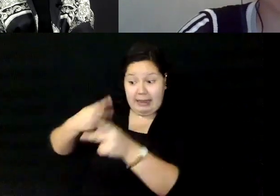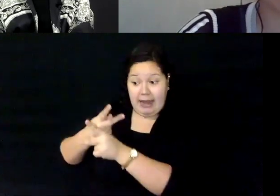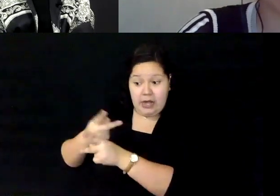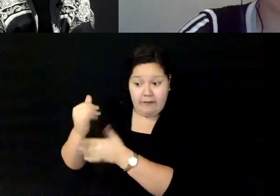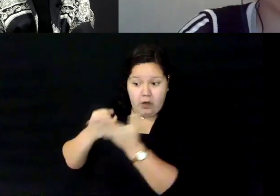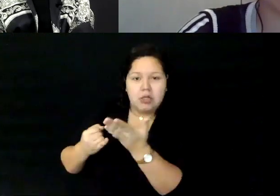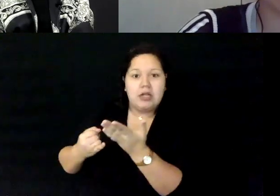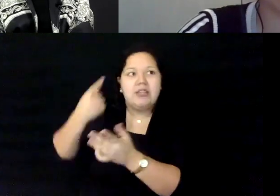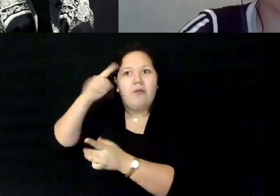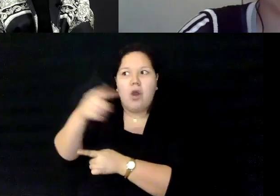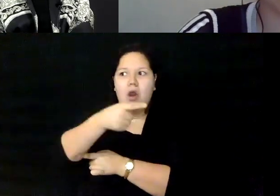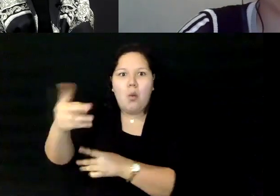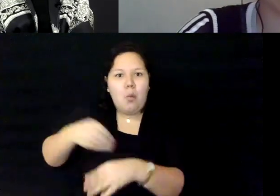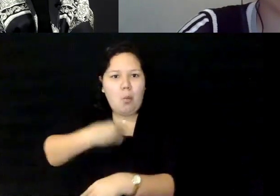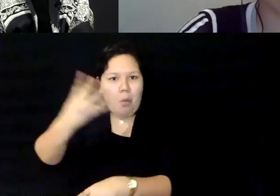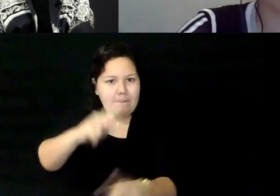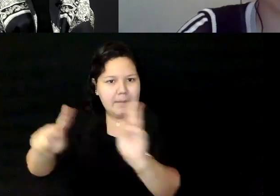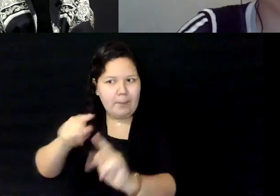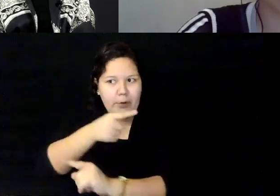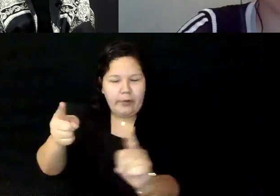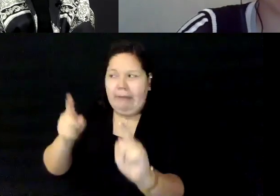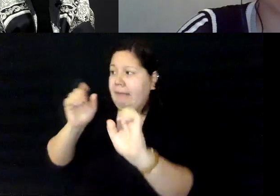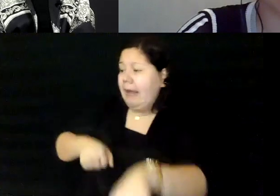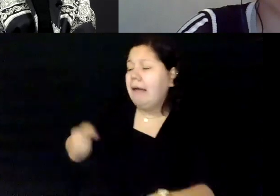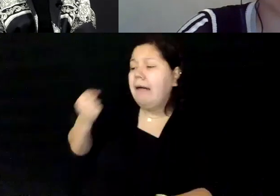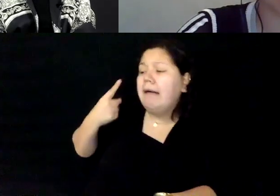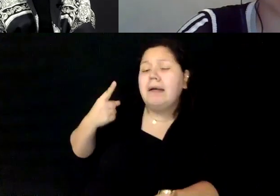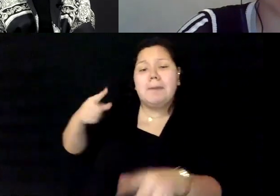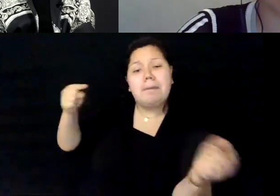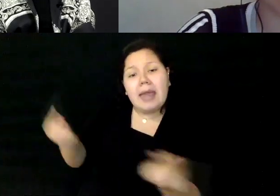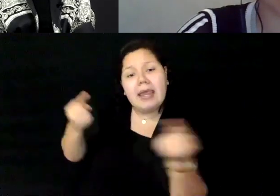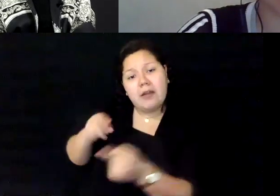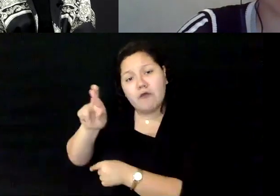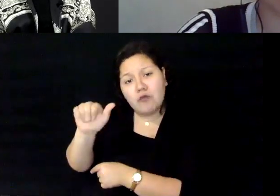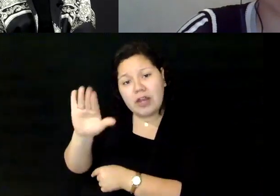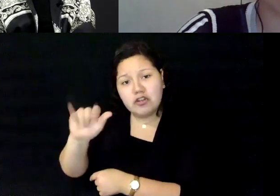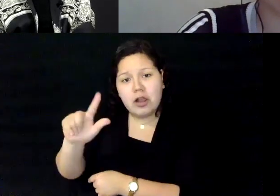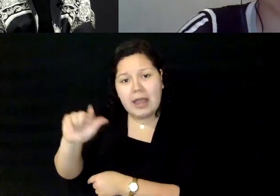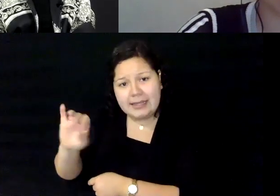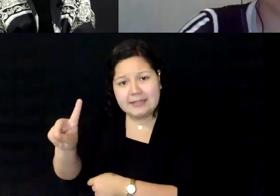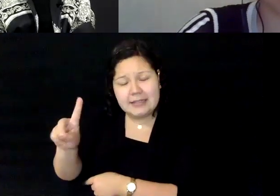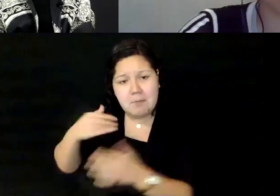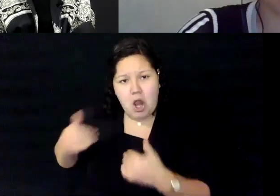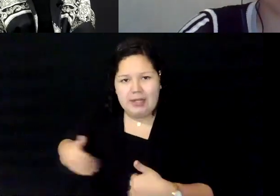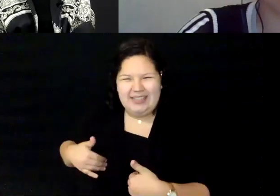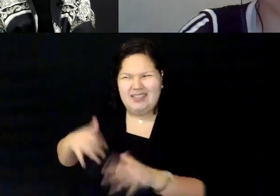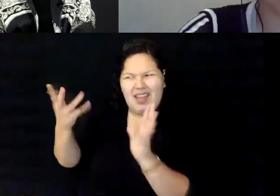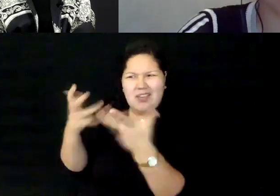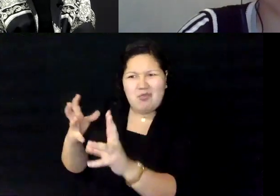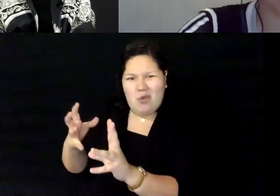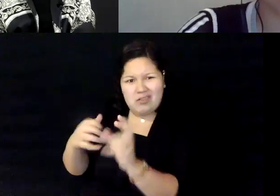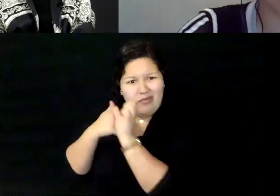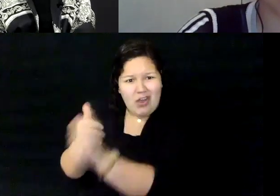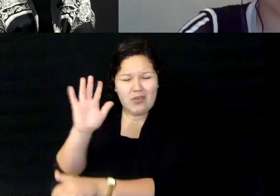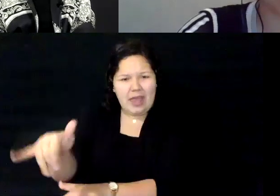gaze to consume the pain of racialized bodies. And so, it pushed us even more to